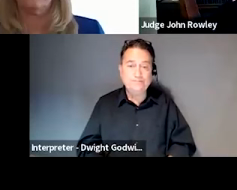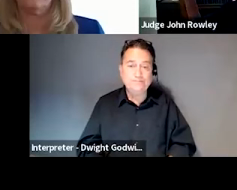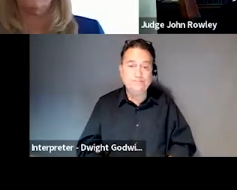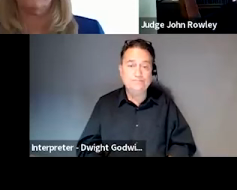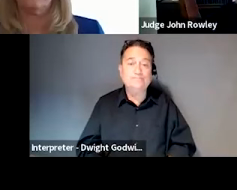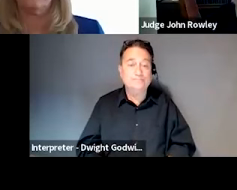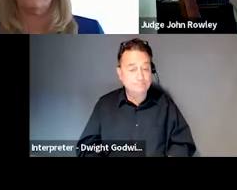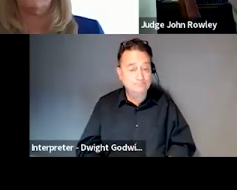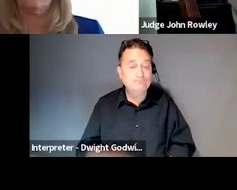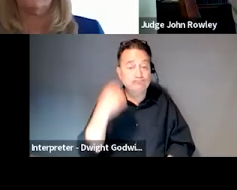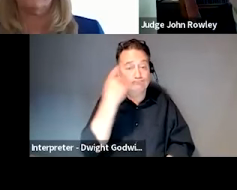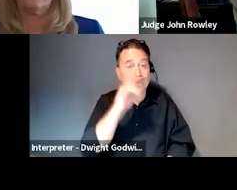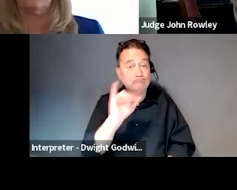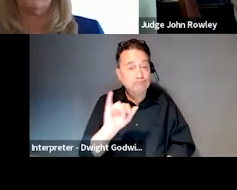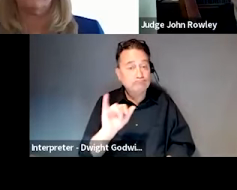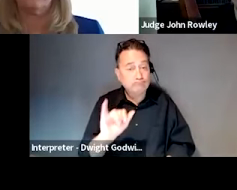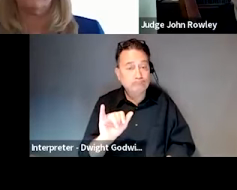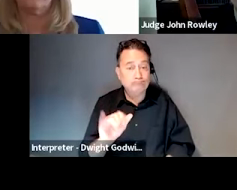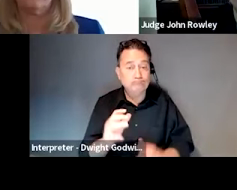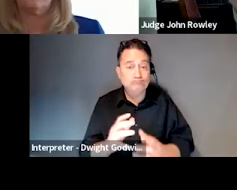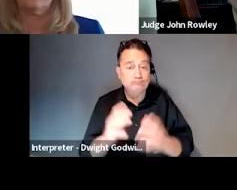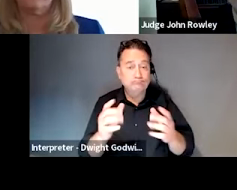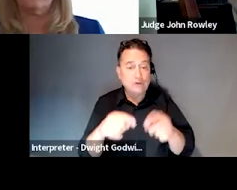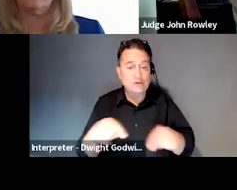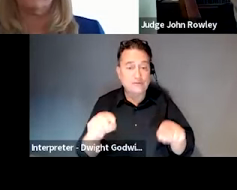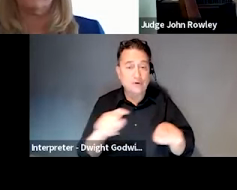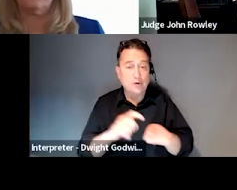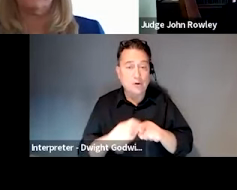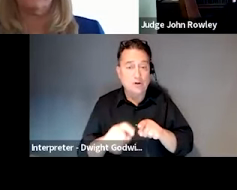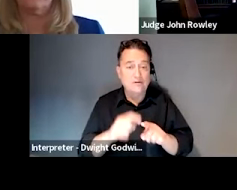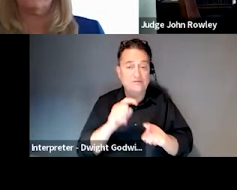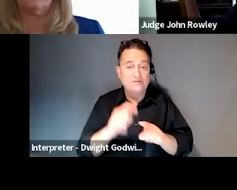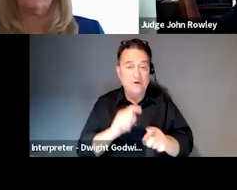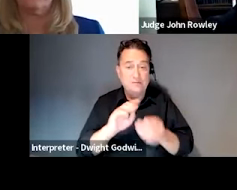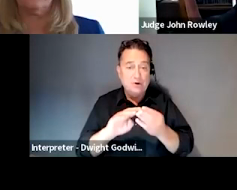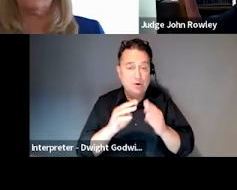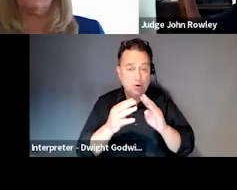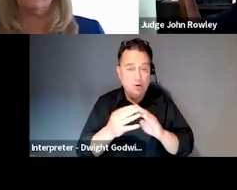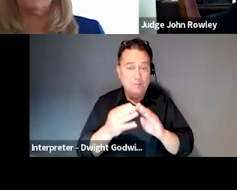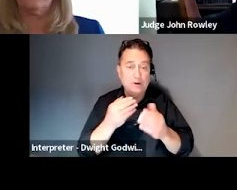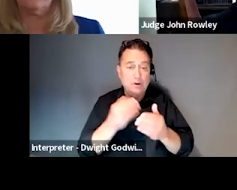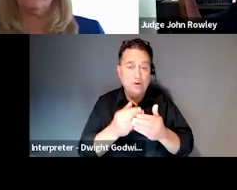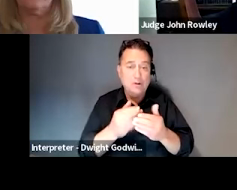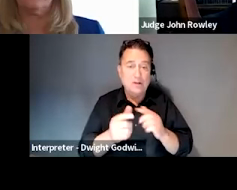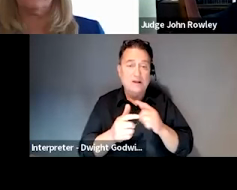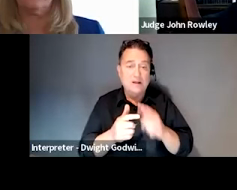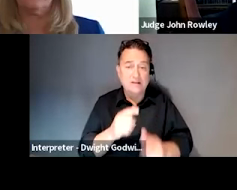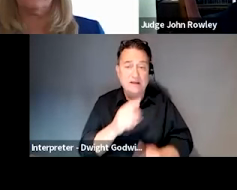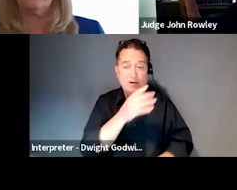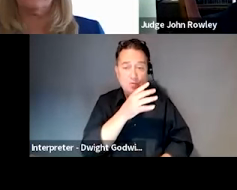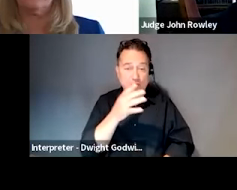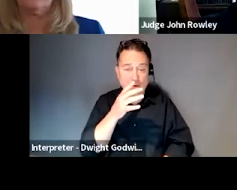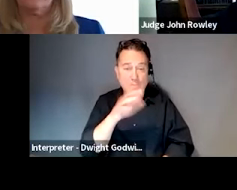Looks like a majority of you are calling in from urban locations, closely followed by rural locations,